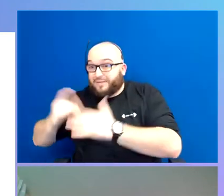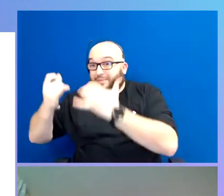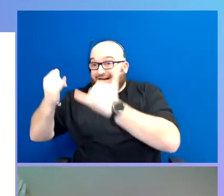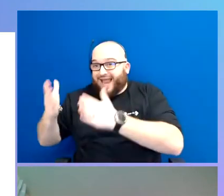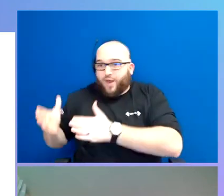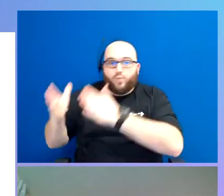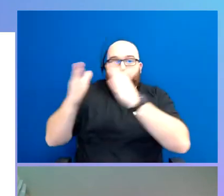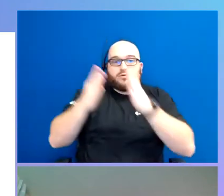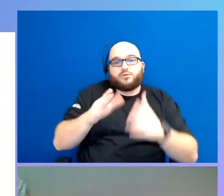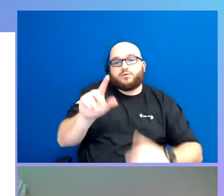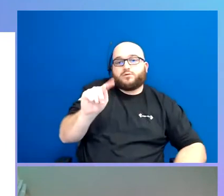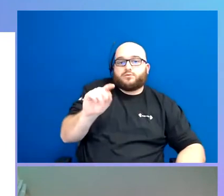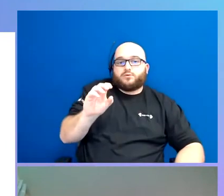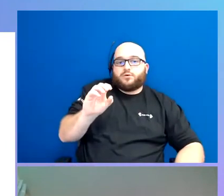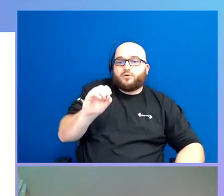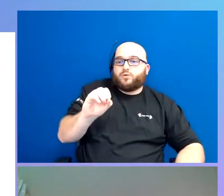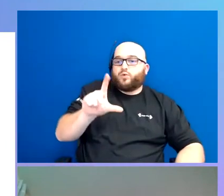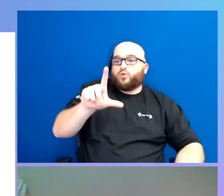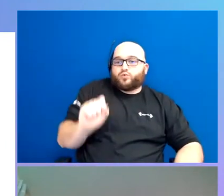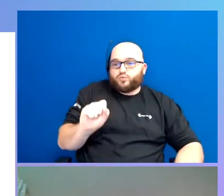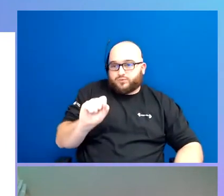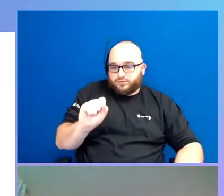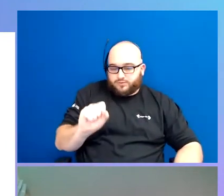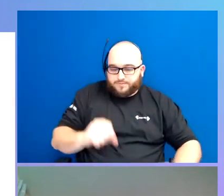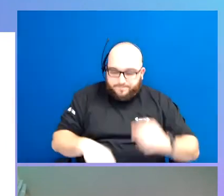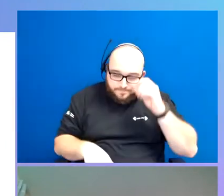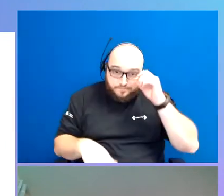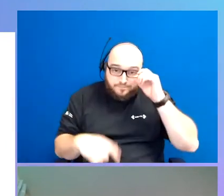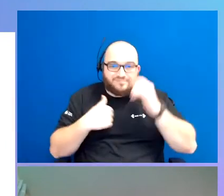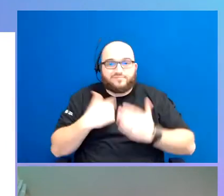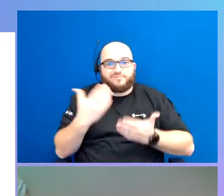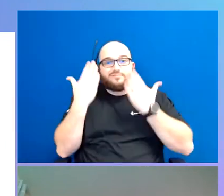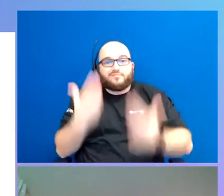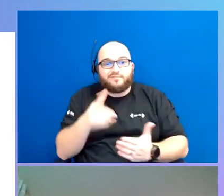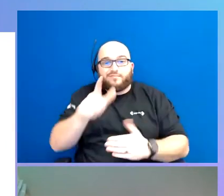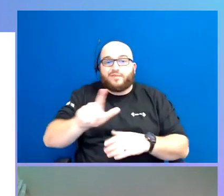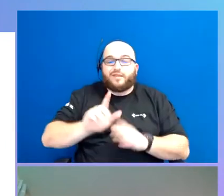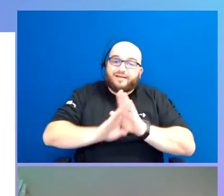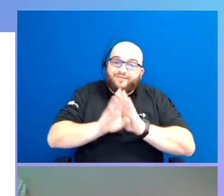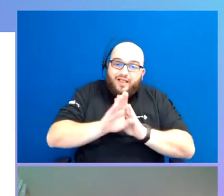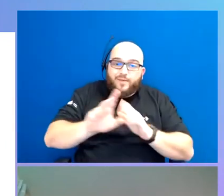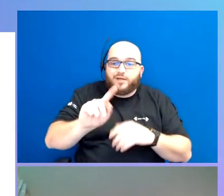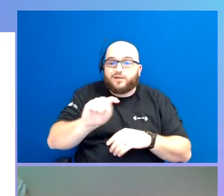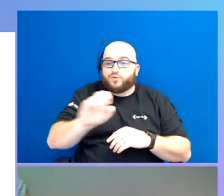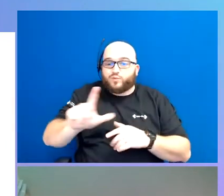offer this dev tools training.